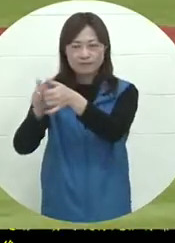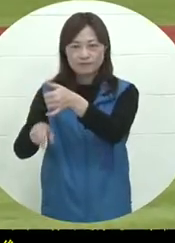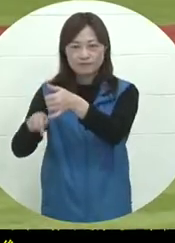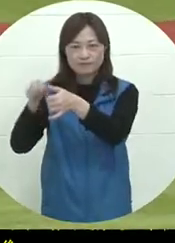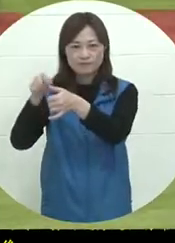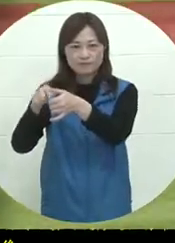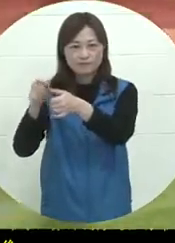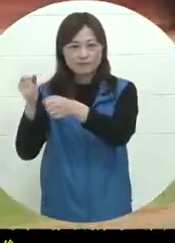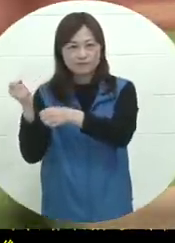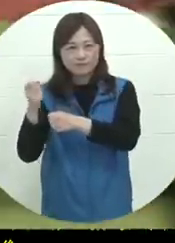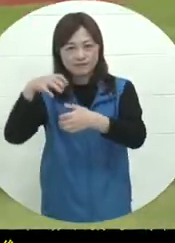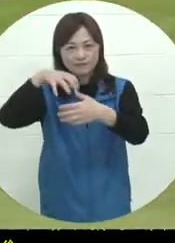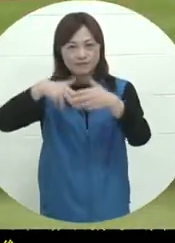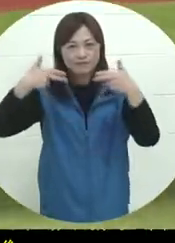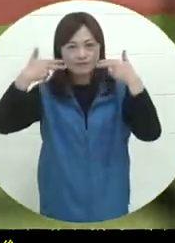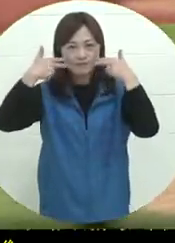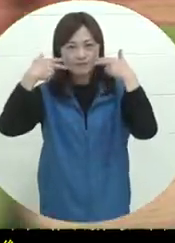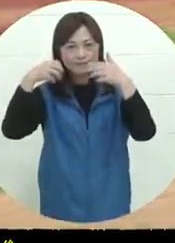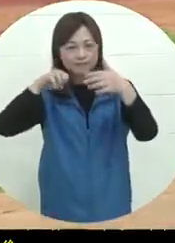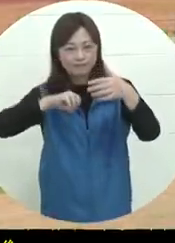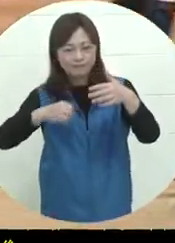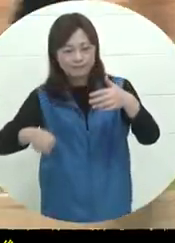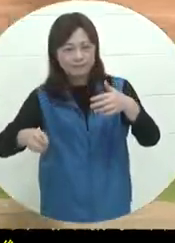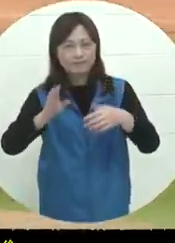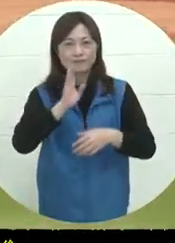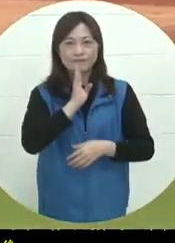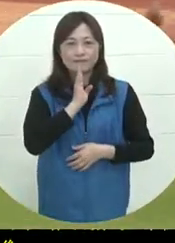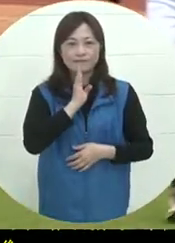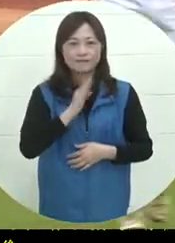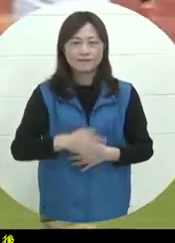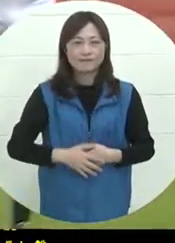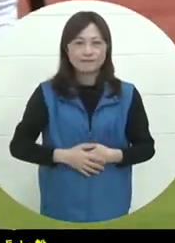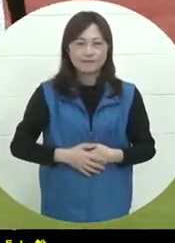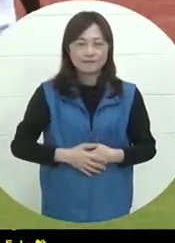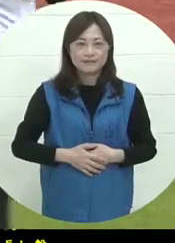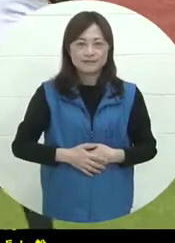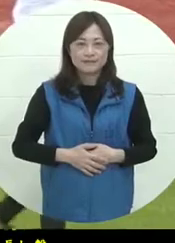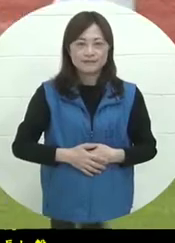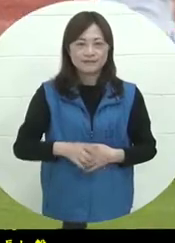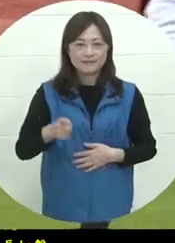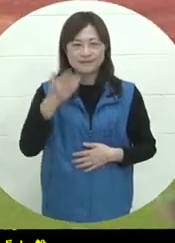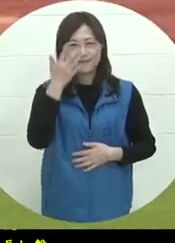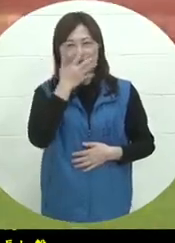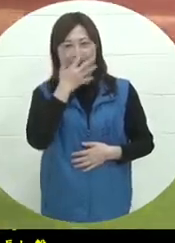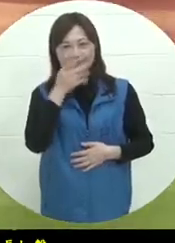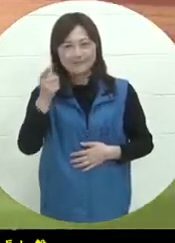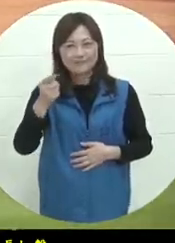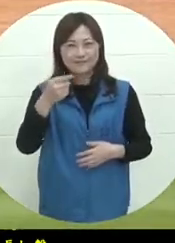the ball stays on the inside page. The pitcher's original words are really interesting. Wow,